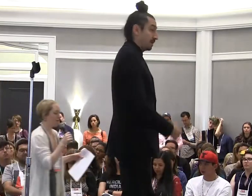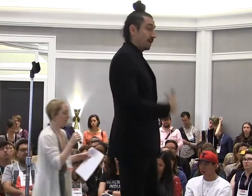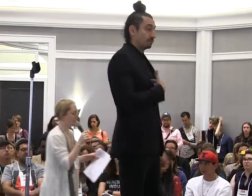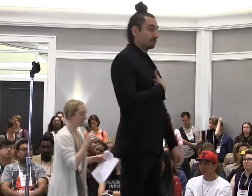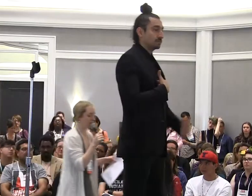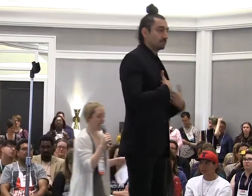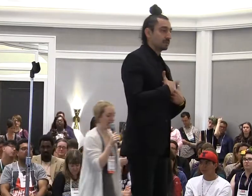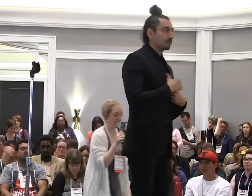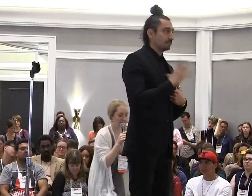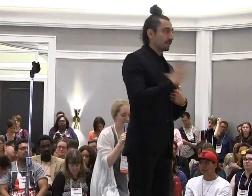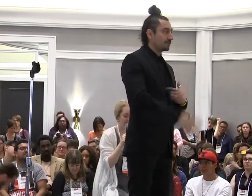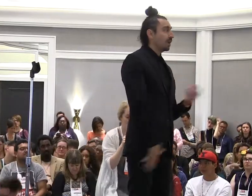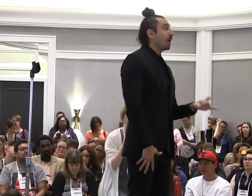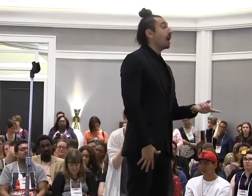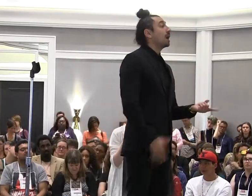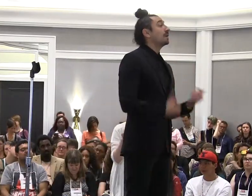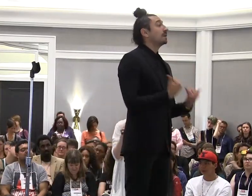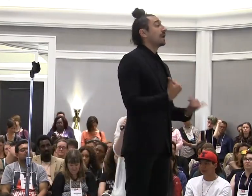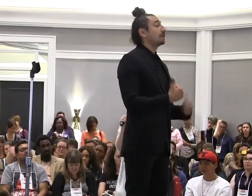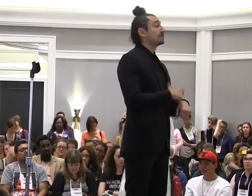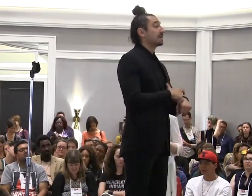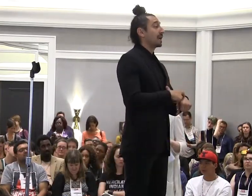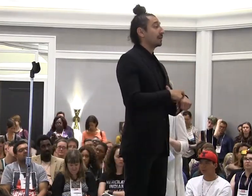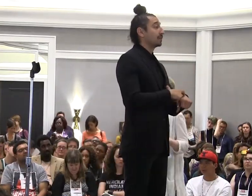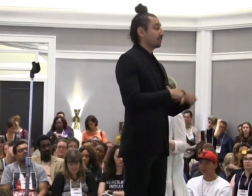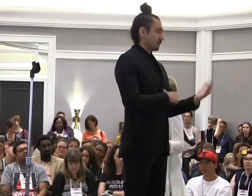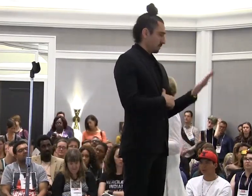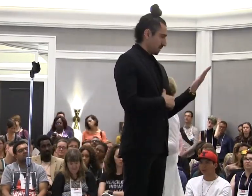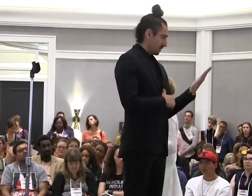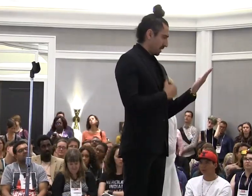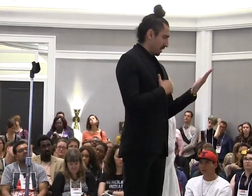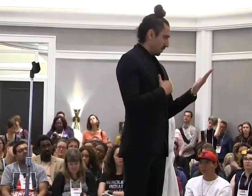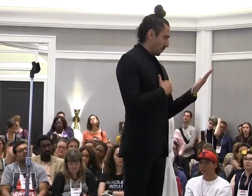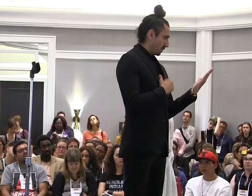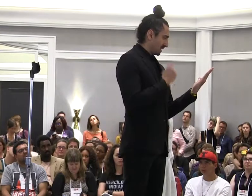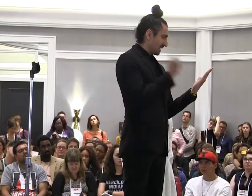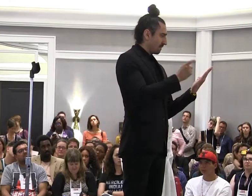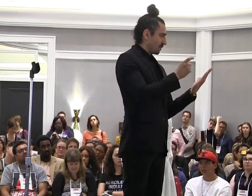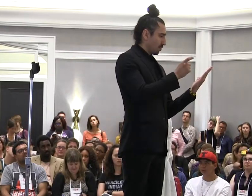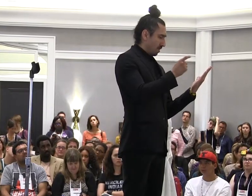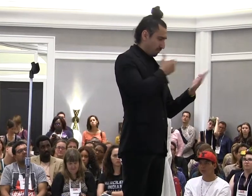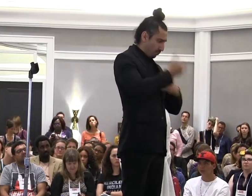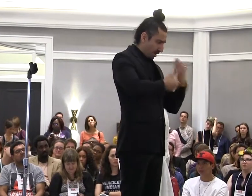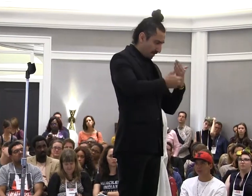Okay, so now is the time in the agenda. when I was going to give everyone a processing minute because that was a lot of information.